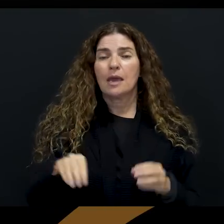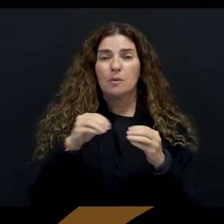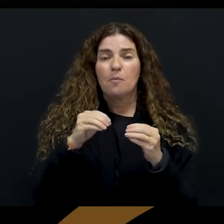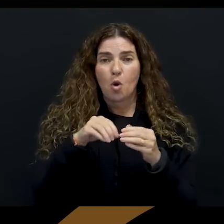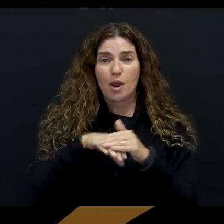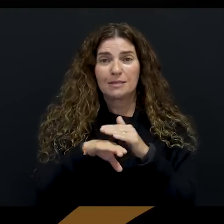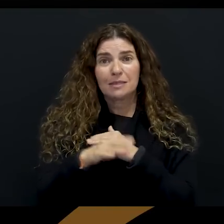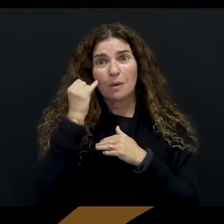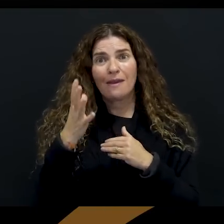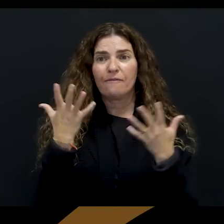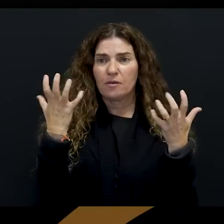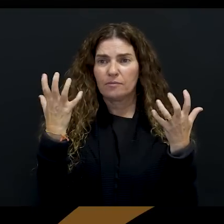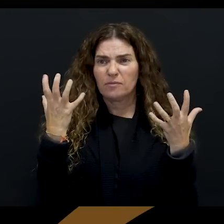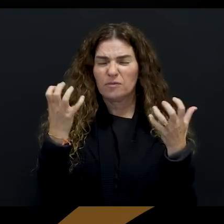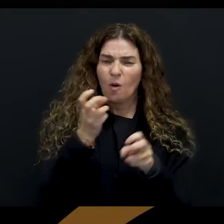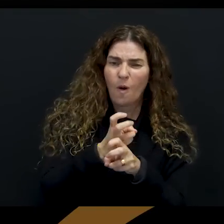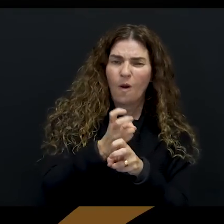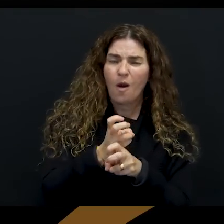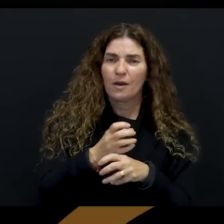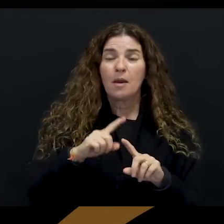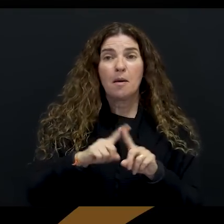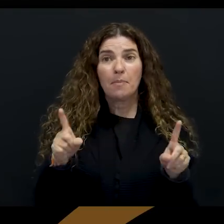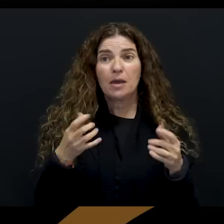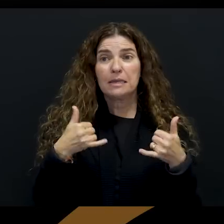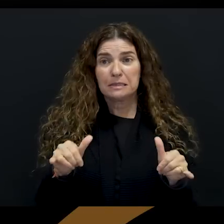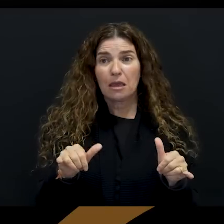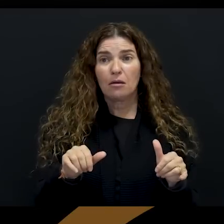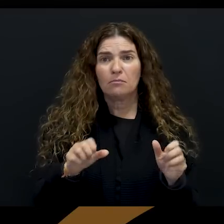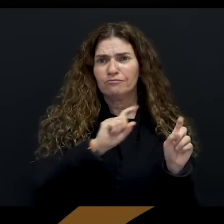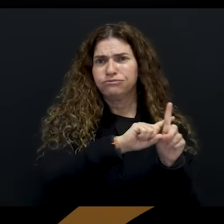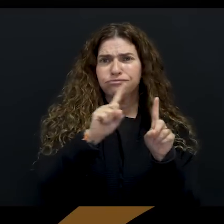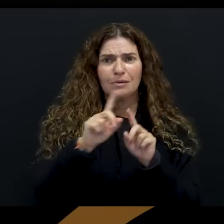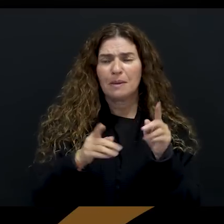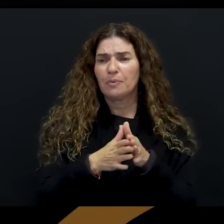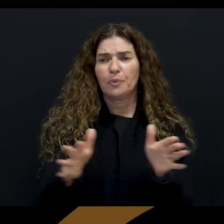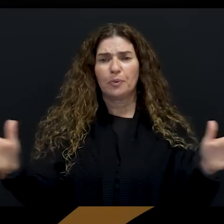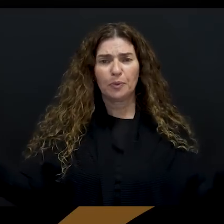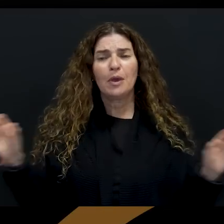to individuals with limited mobility or dexterity while still appealing to a broad consumer base.